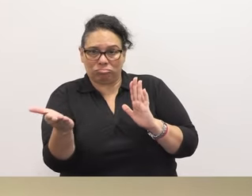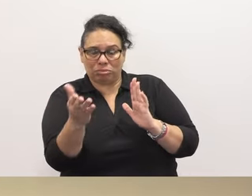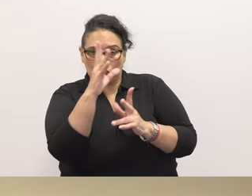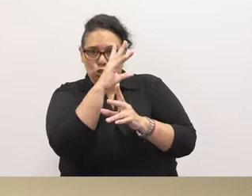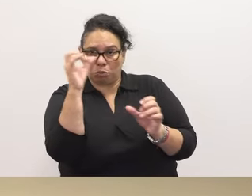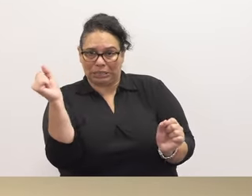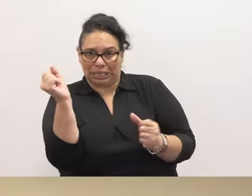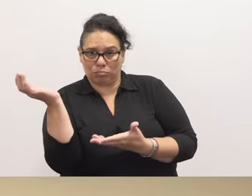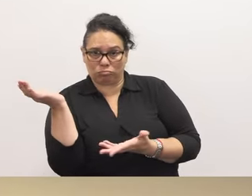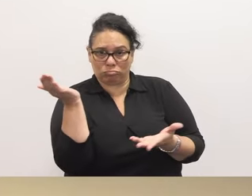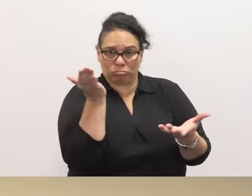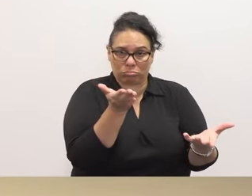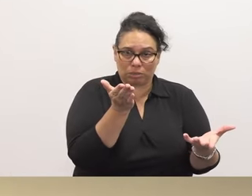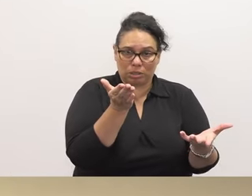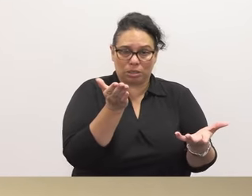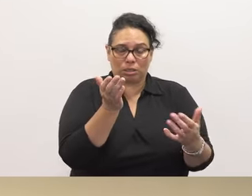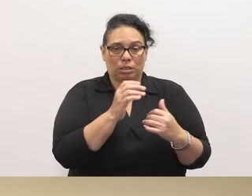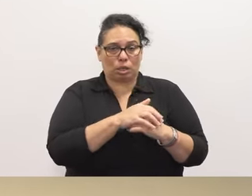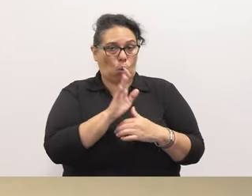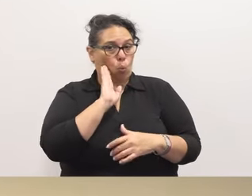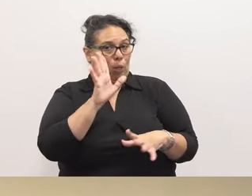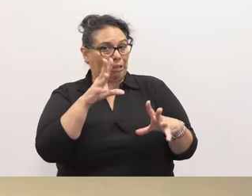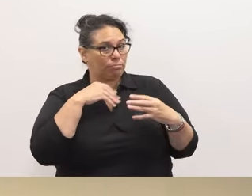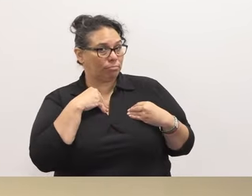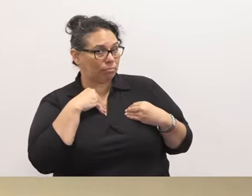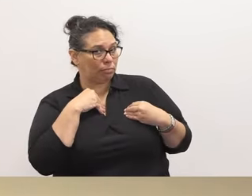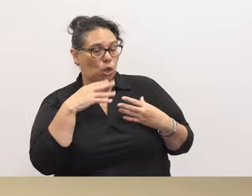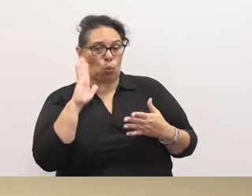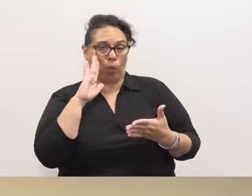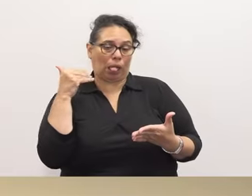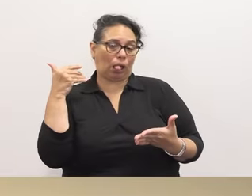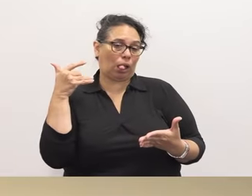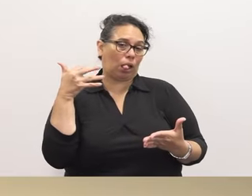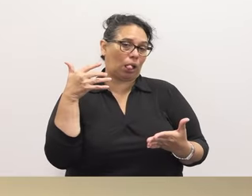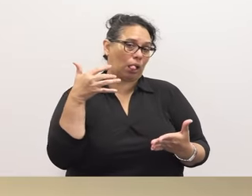If we adopt this item, is this gonna help get us closer to our goals while honoring our guardrails?